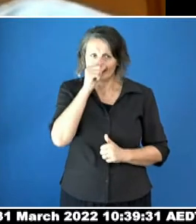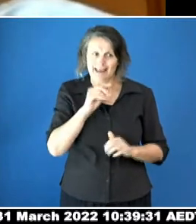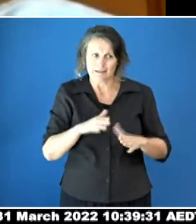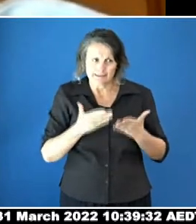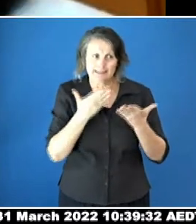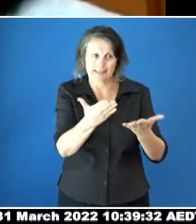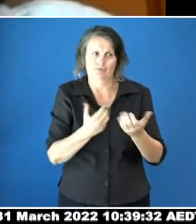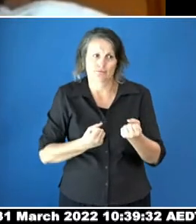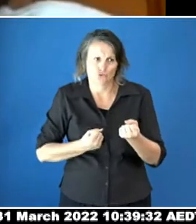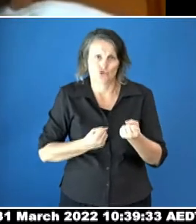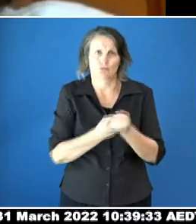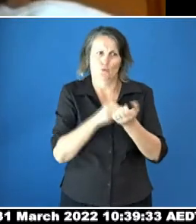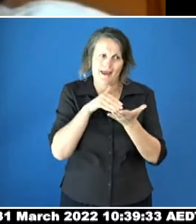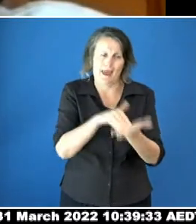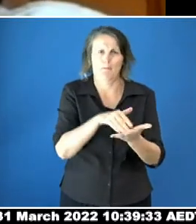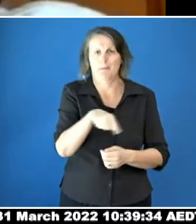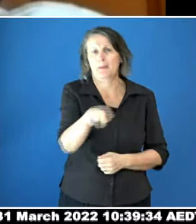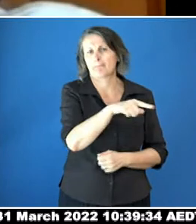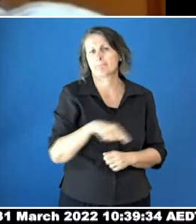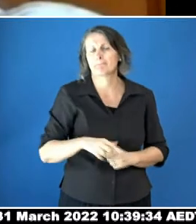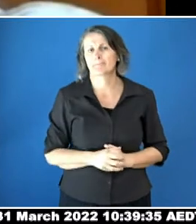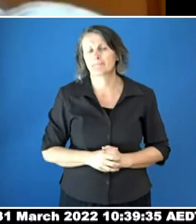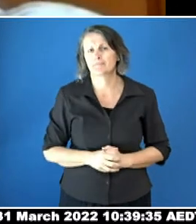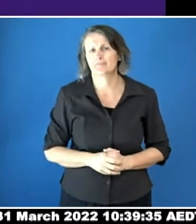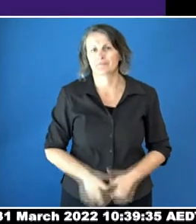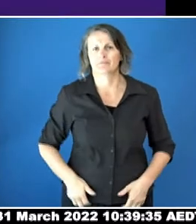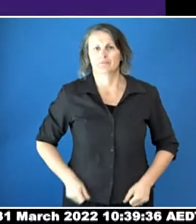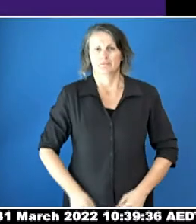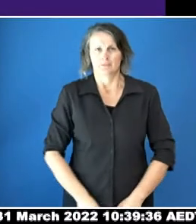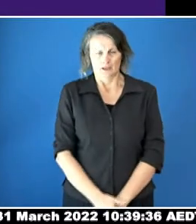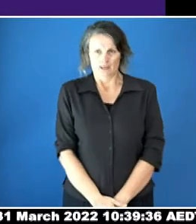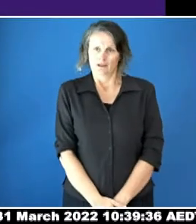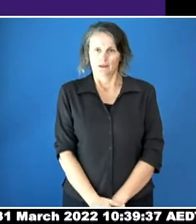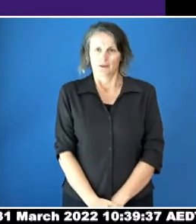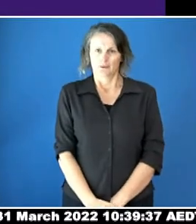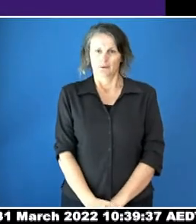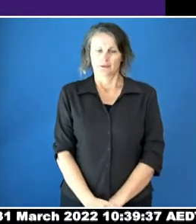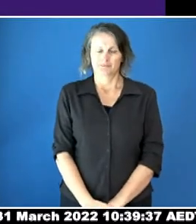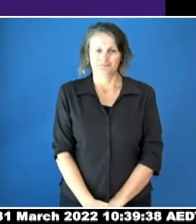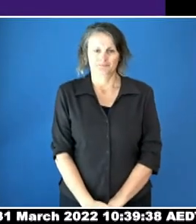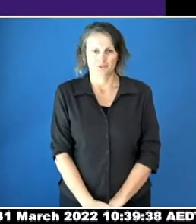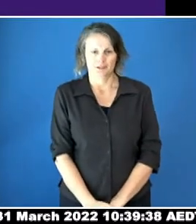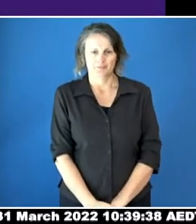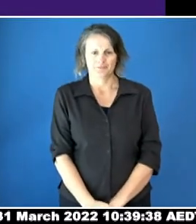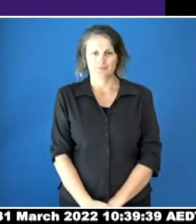Thank you, Libby.